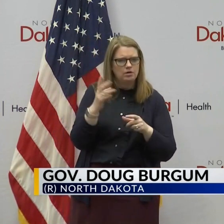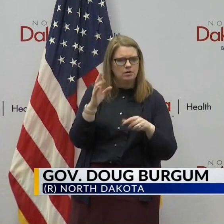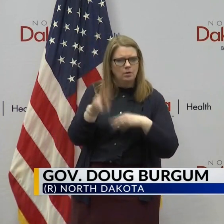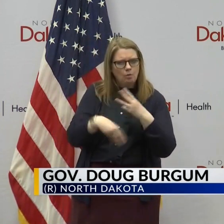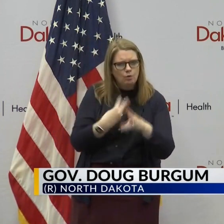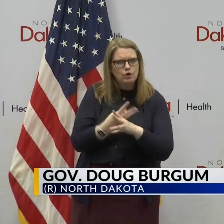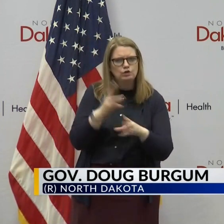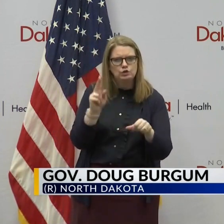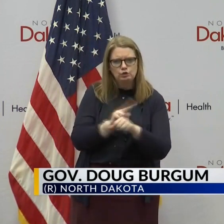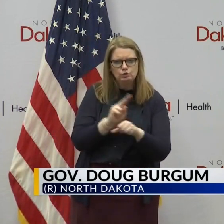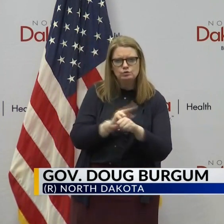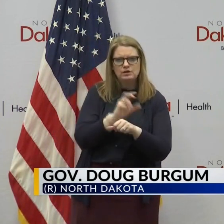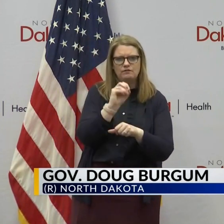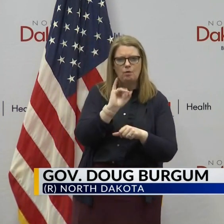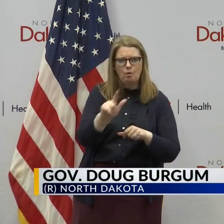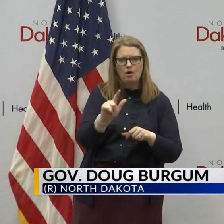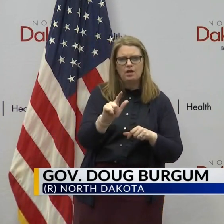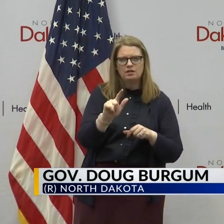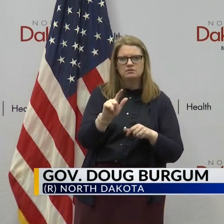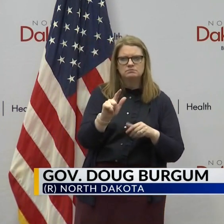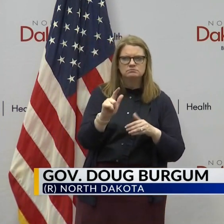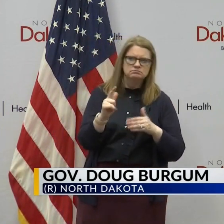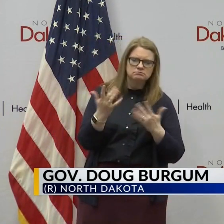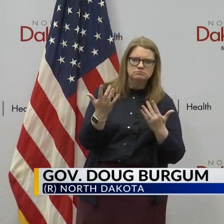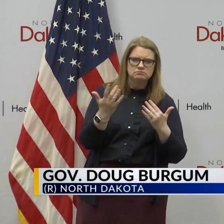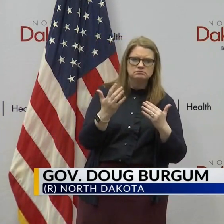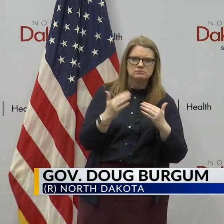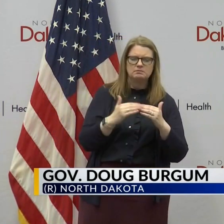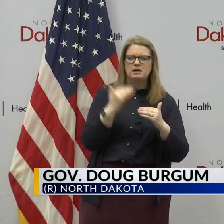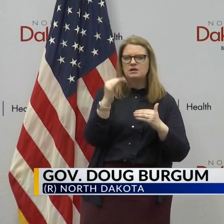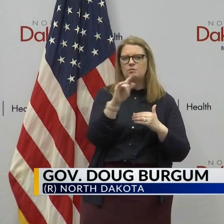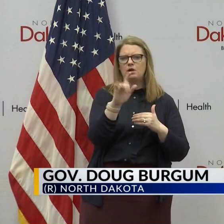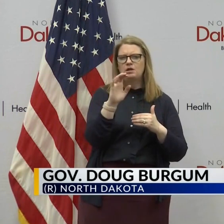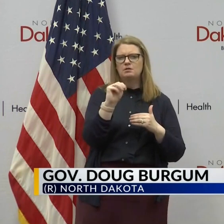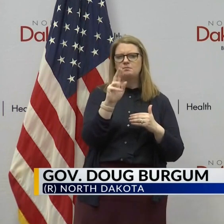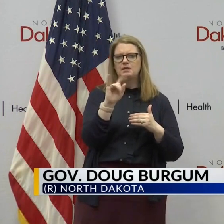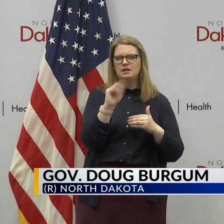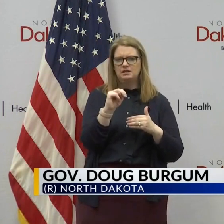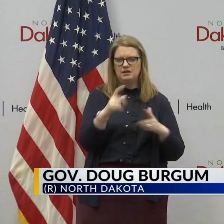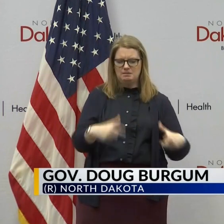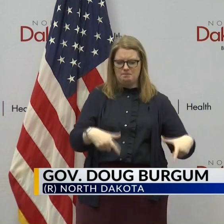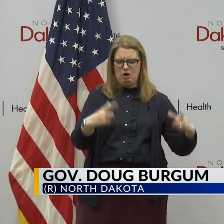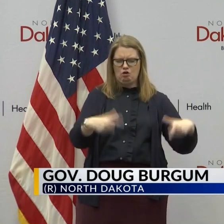PREDICTED A WEEK AGO. WE HAD DEMAND SHOCK MEANING THE